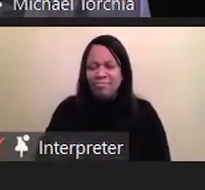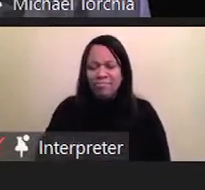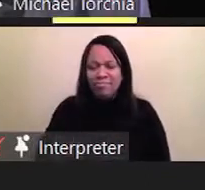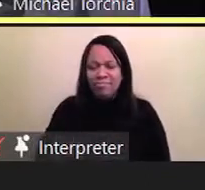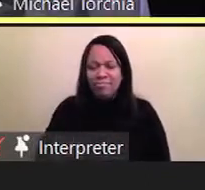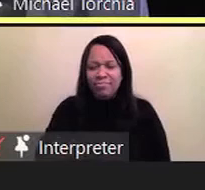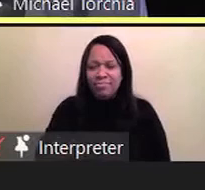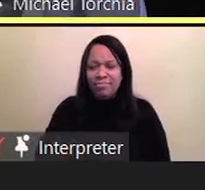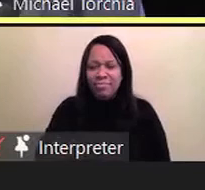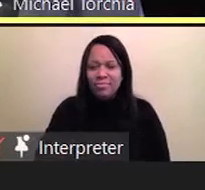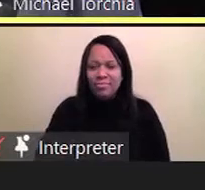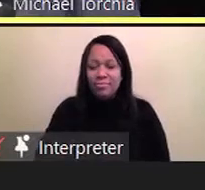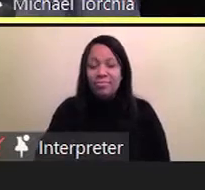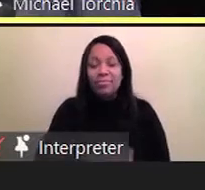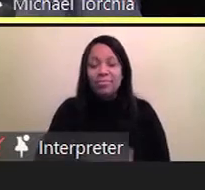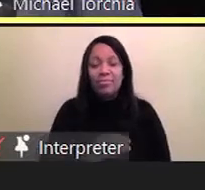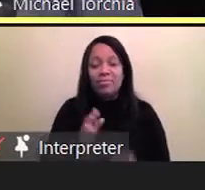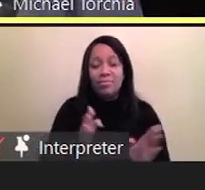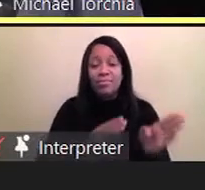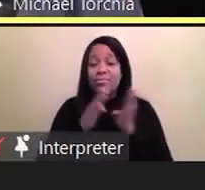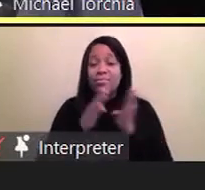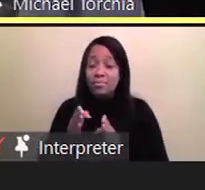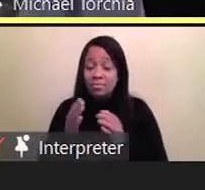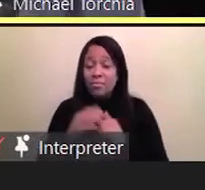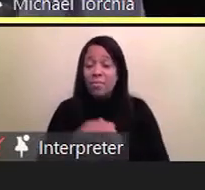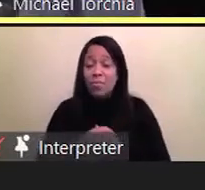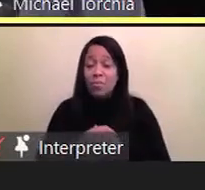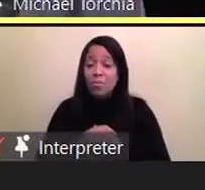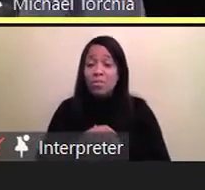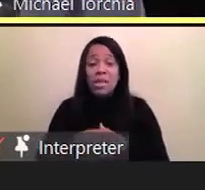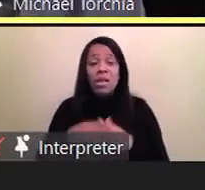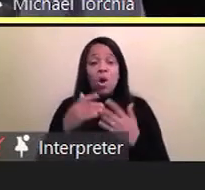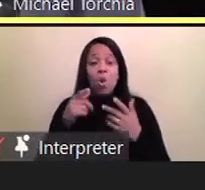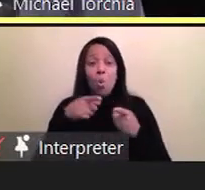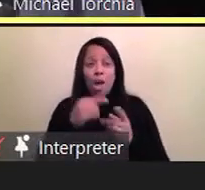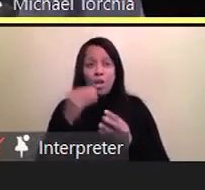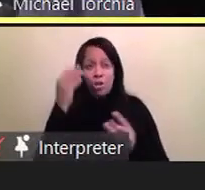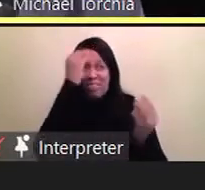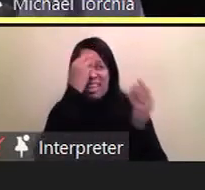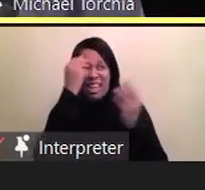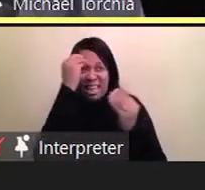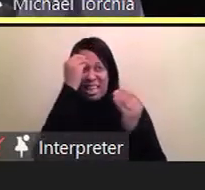While people are thinking about if they have a question or not, I'll just emphasize one point about